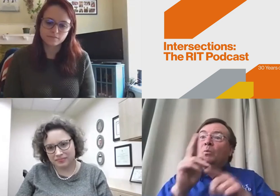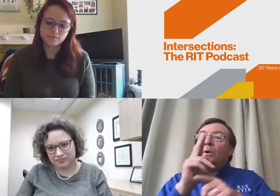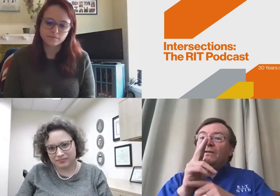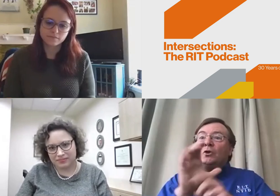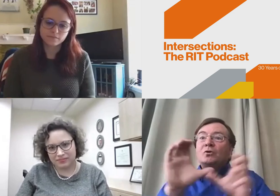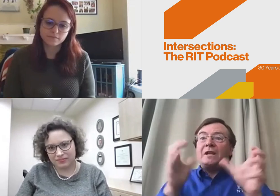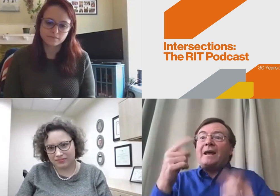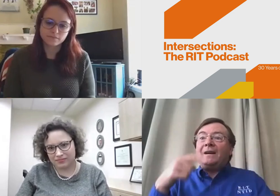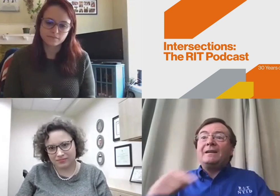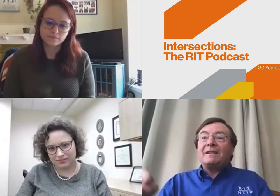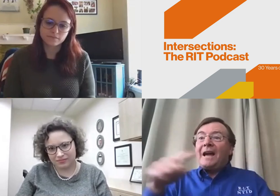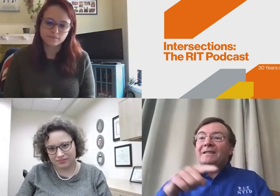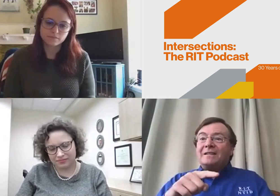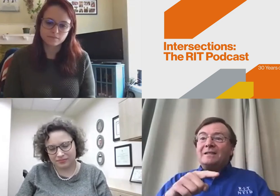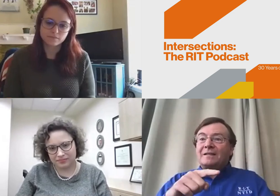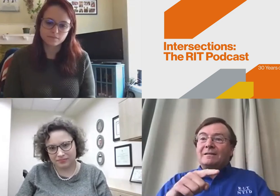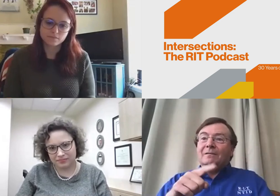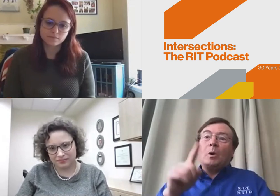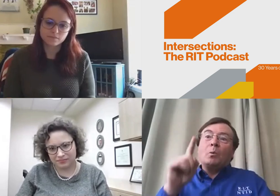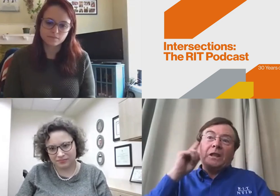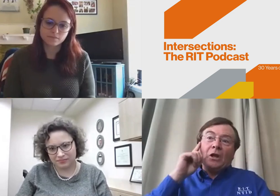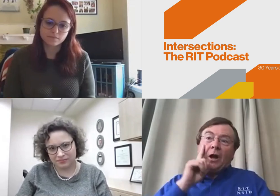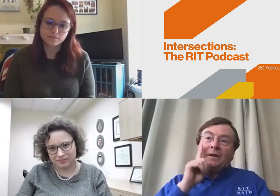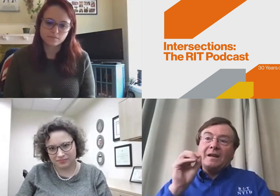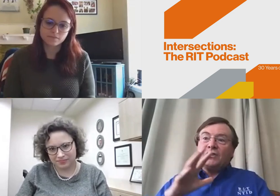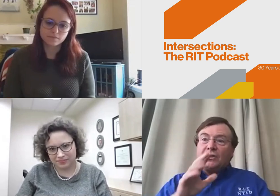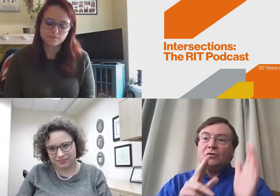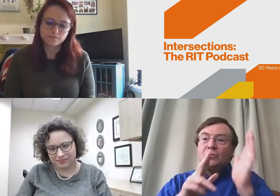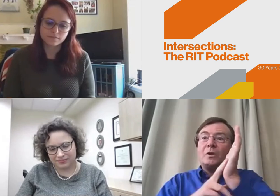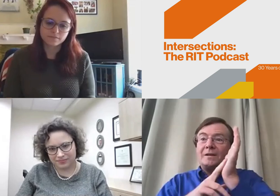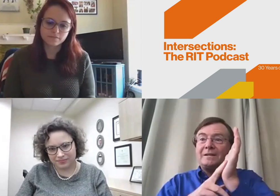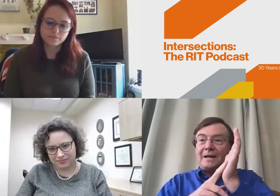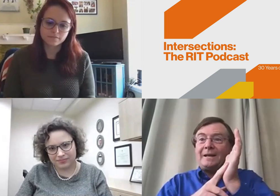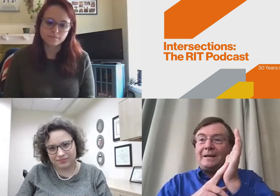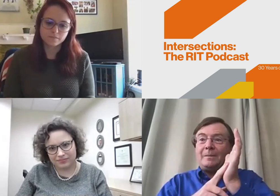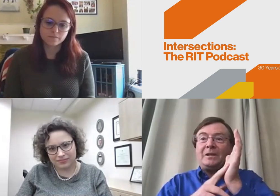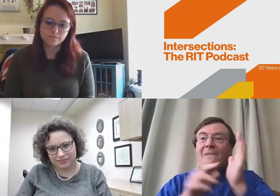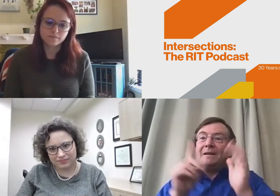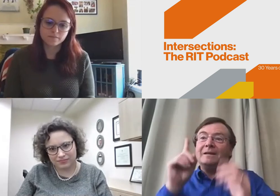When we used that in classes where we thought deaf students were going to sign up and then